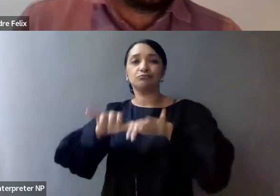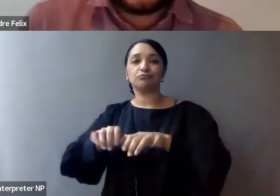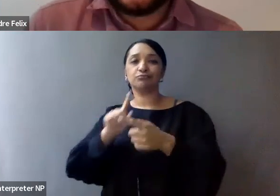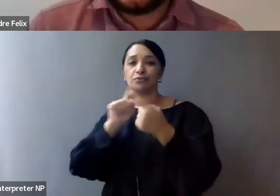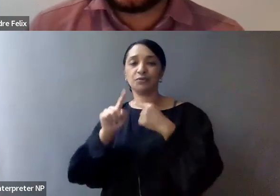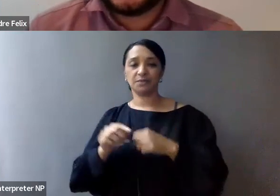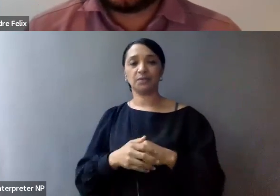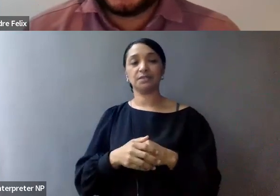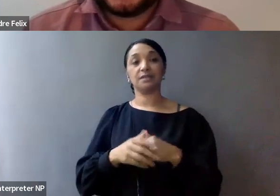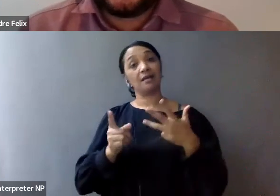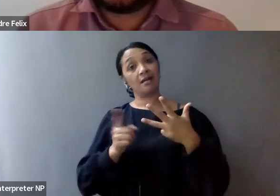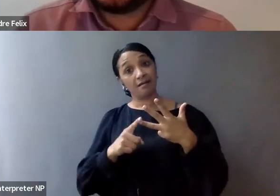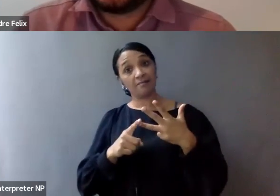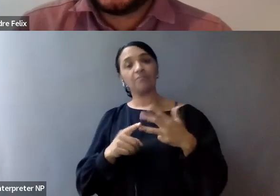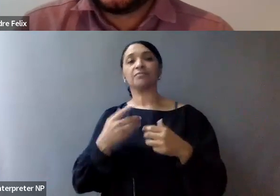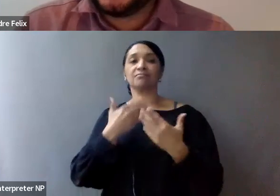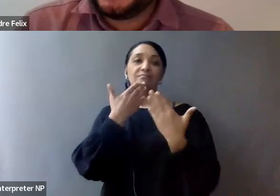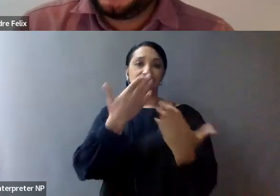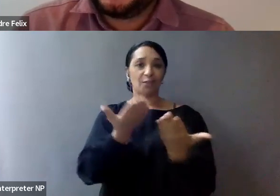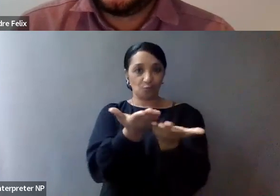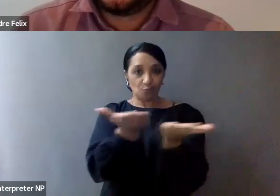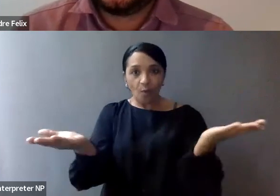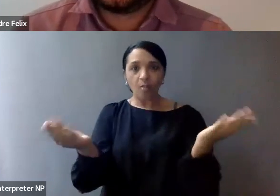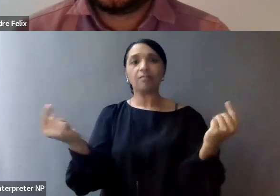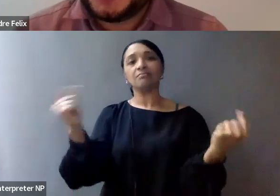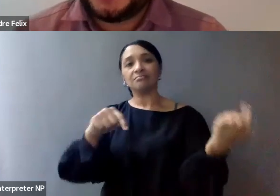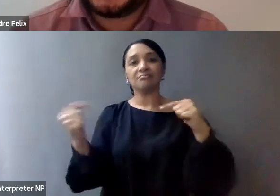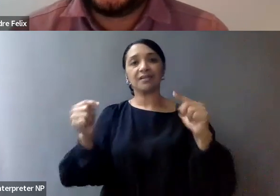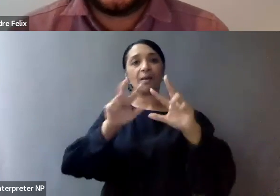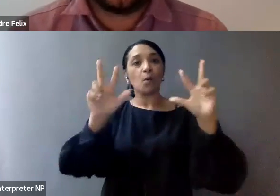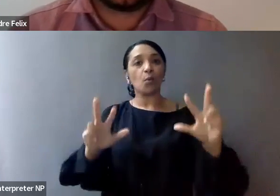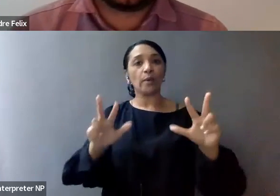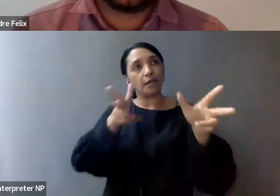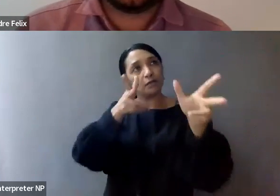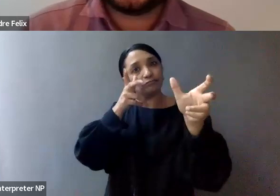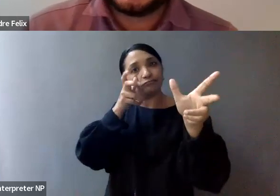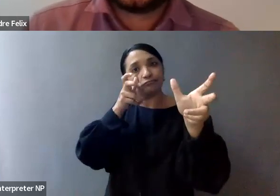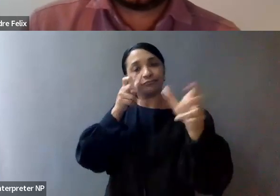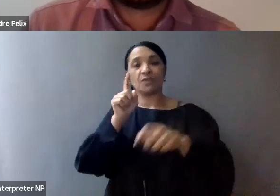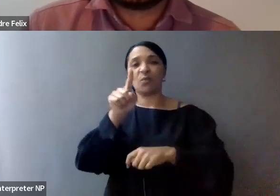Finally, I thank all of you for attending and listening to us during 1 hour and a half.